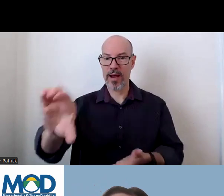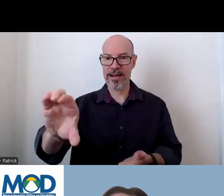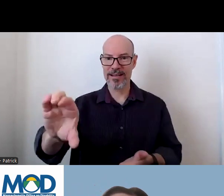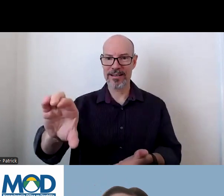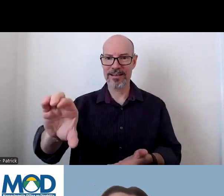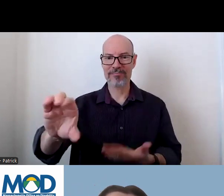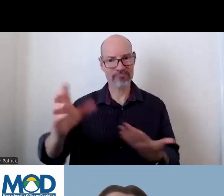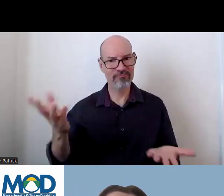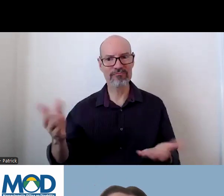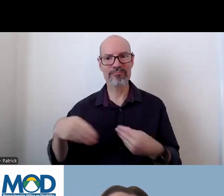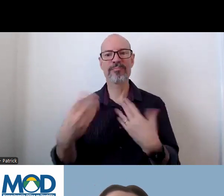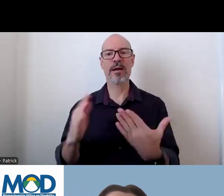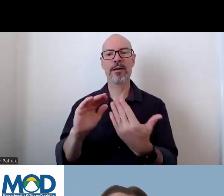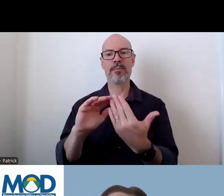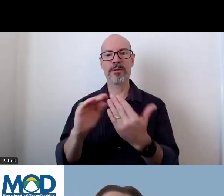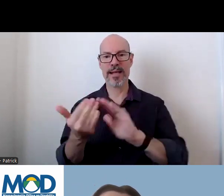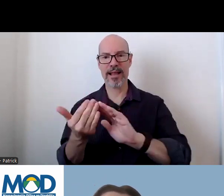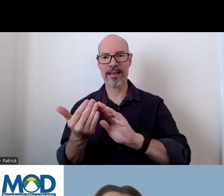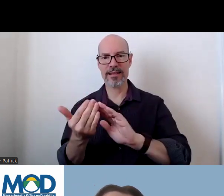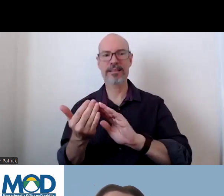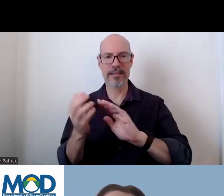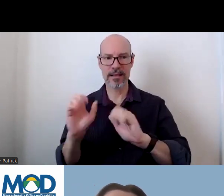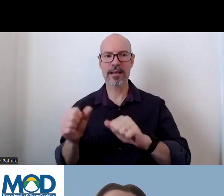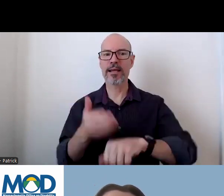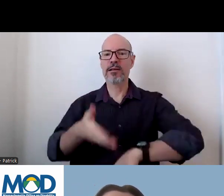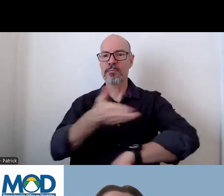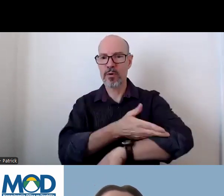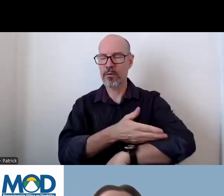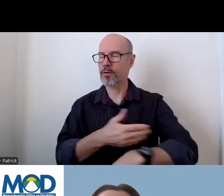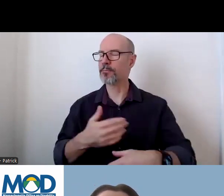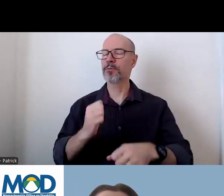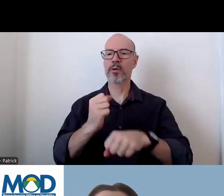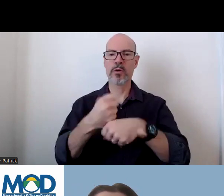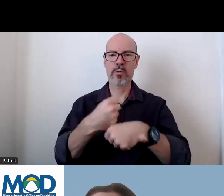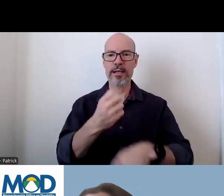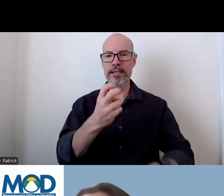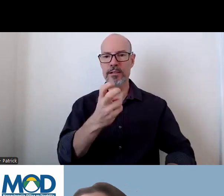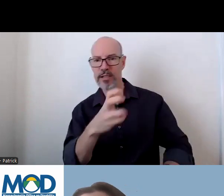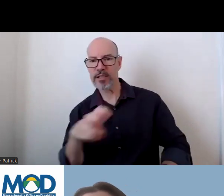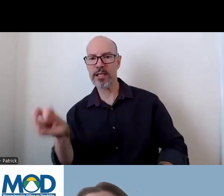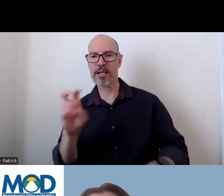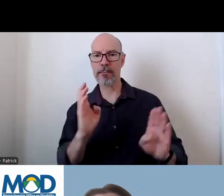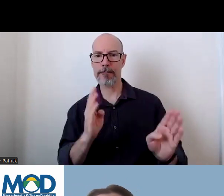municipalities for accessibility planning, ADA self-evaluation and transition plans, and also